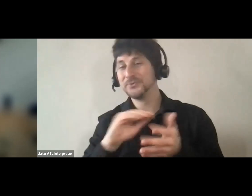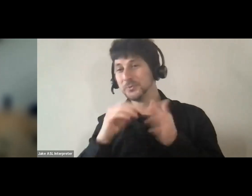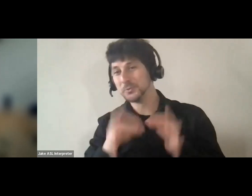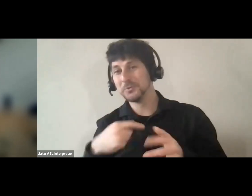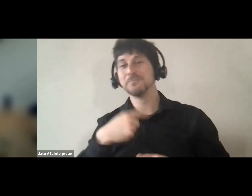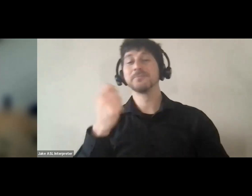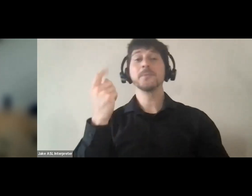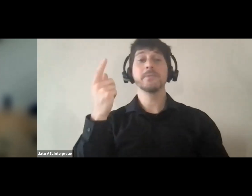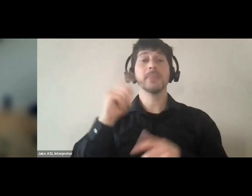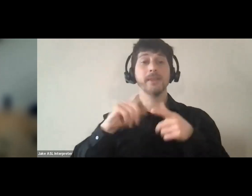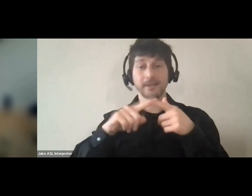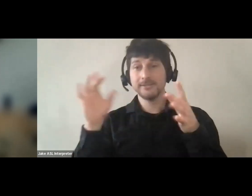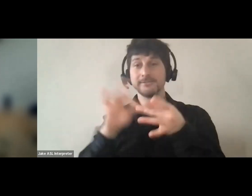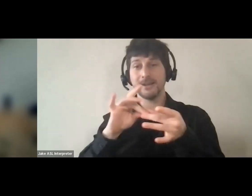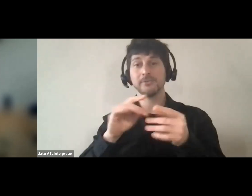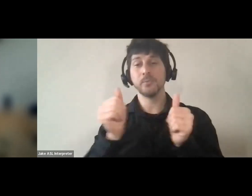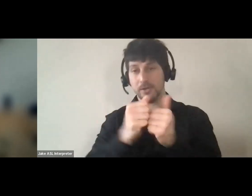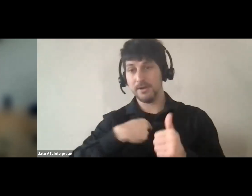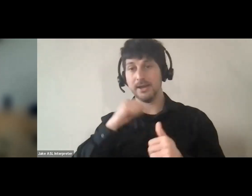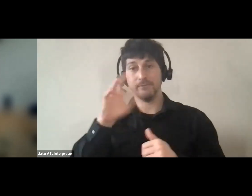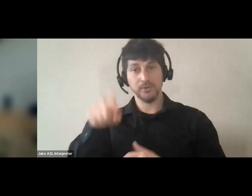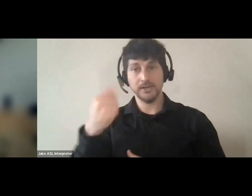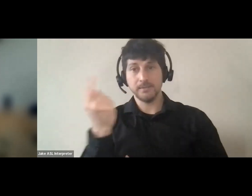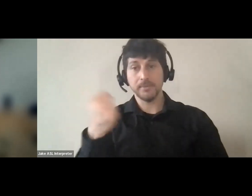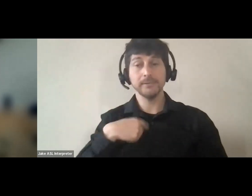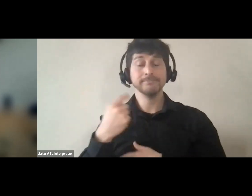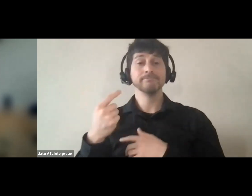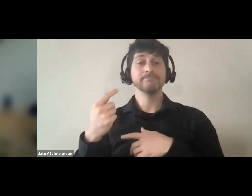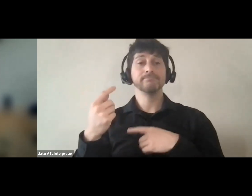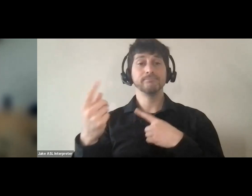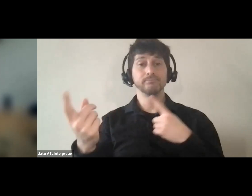And I will drop that in the chat, too.